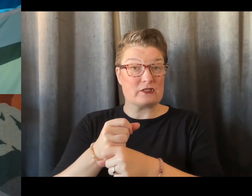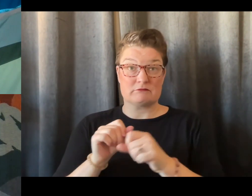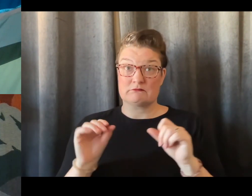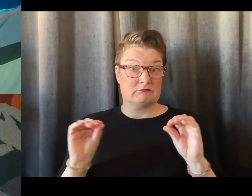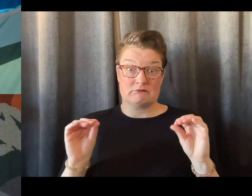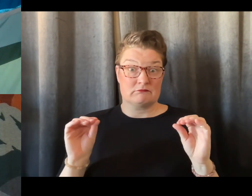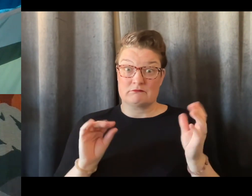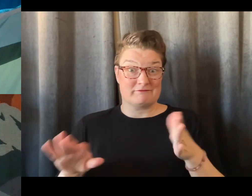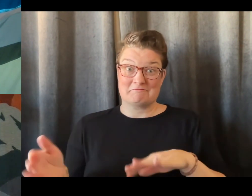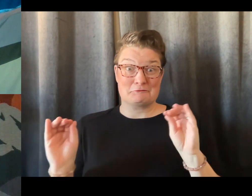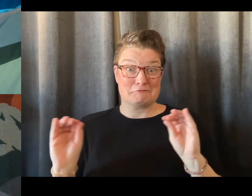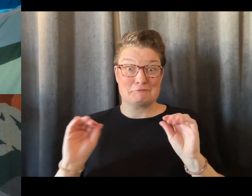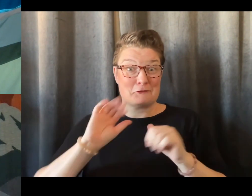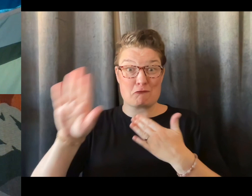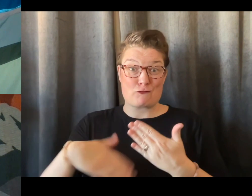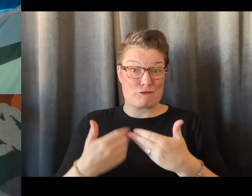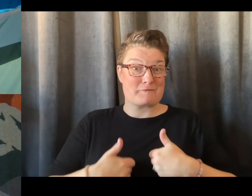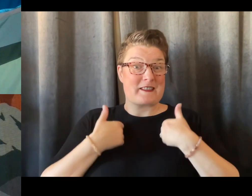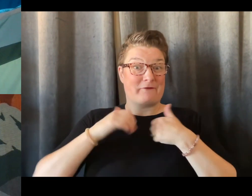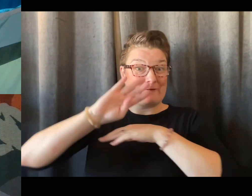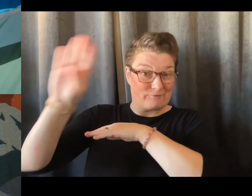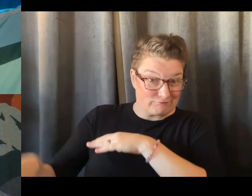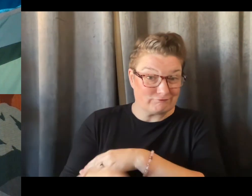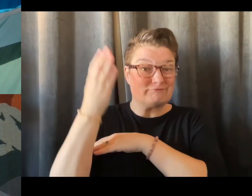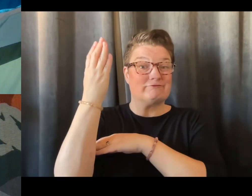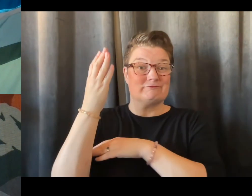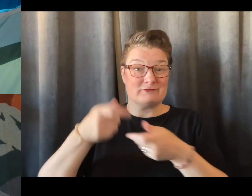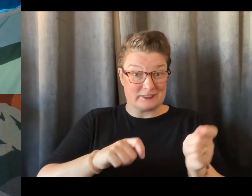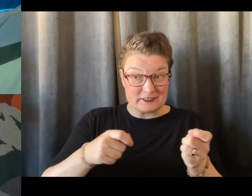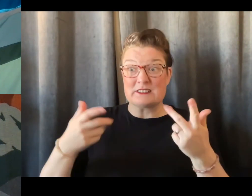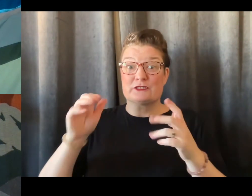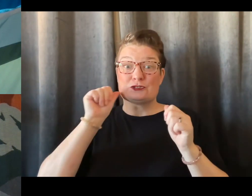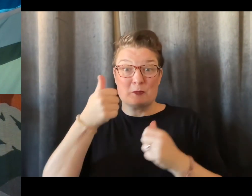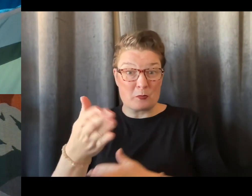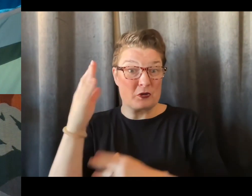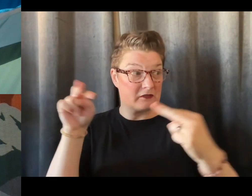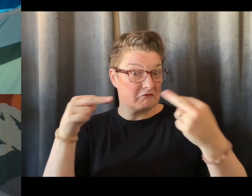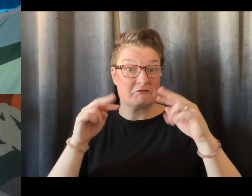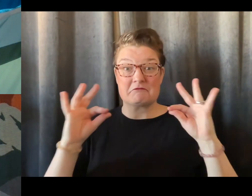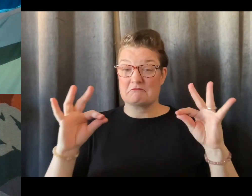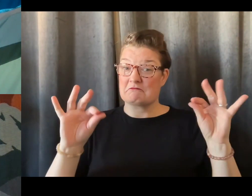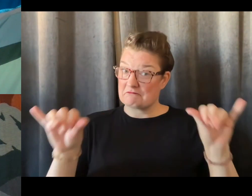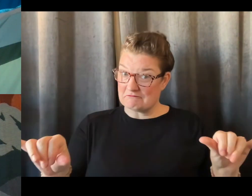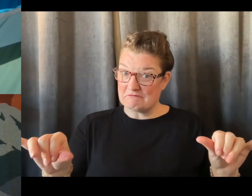They, they dug the graves and, uh, in the morning, no one died. So they dug the graves again the next night and the next night and